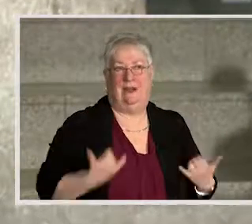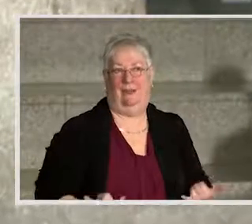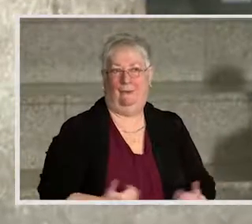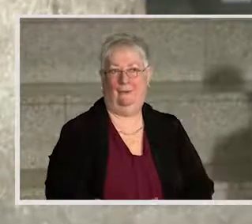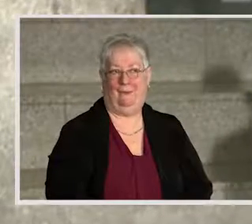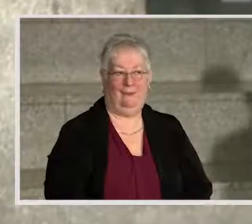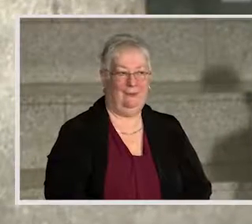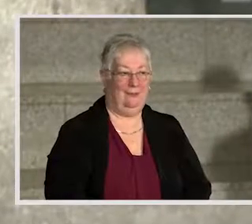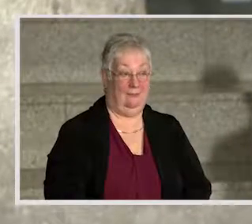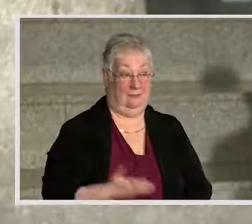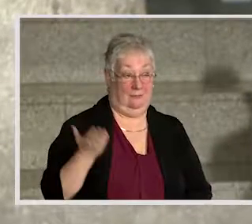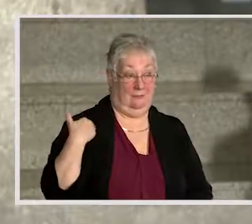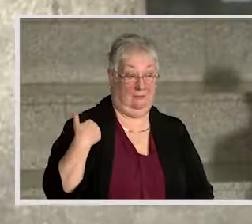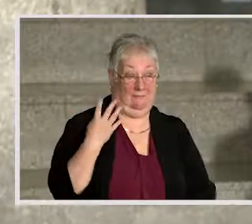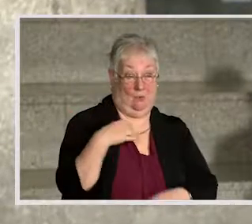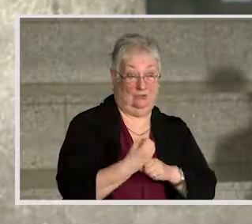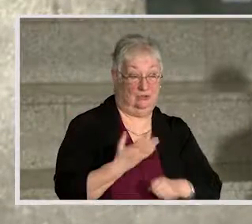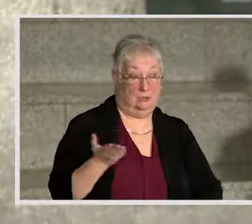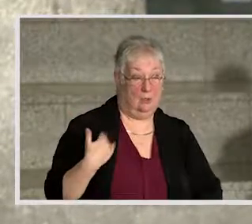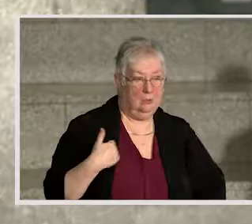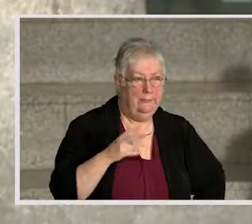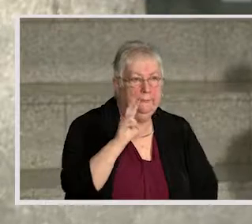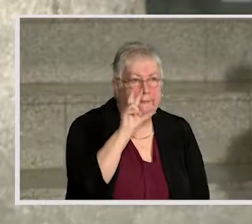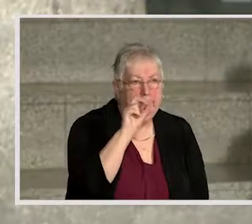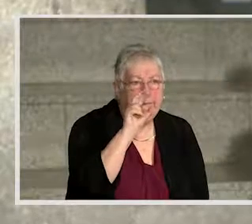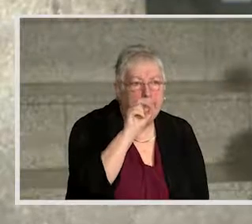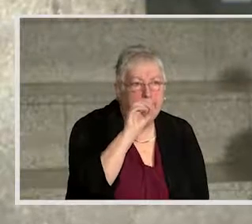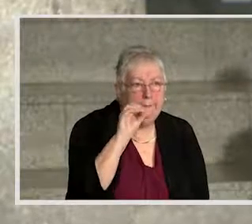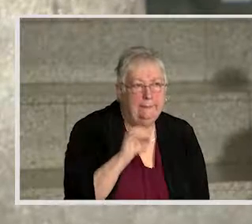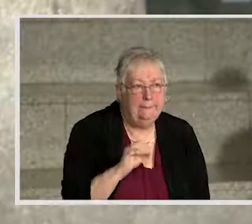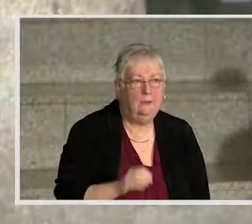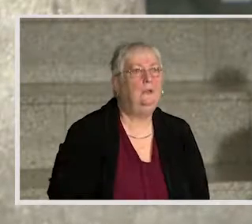PARTICIPANTS AND INCREASE THE SERVICE THAT WE PROVIDE TO MEMBERS OF THE PUBLIC.